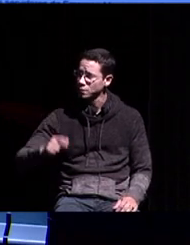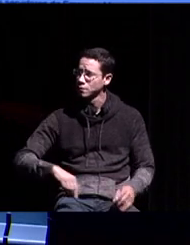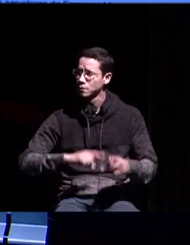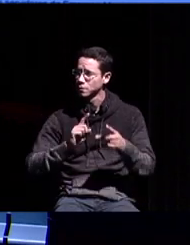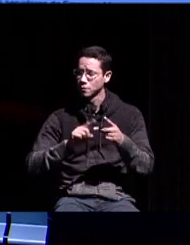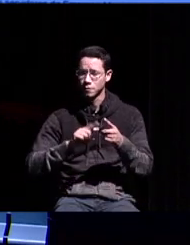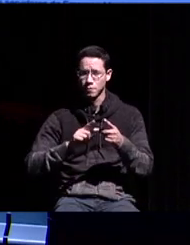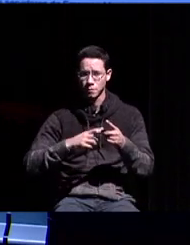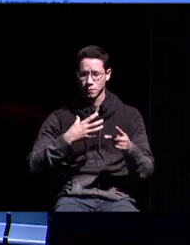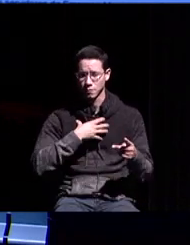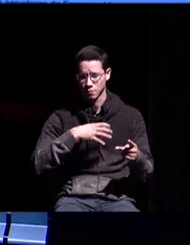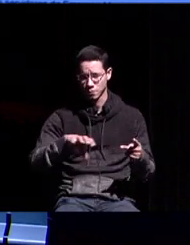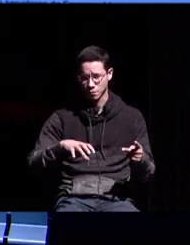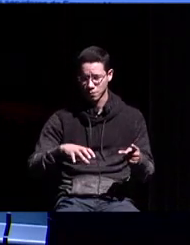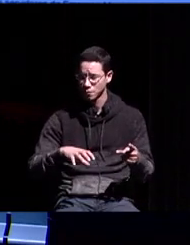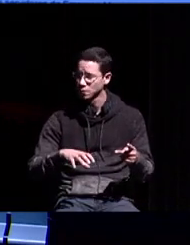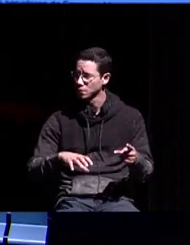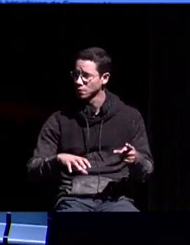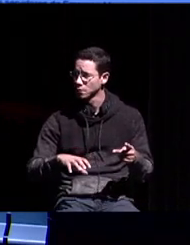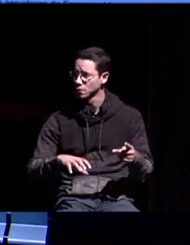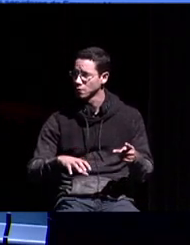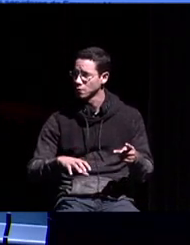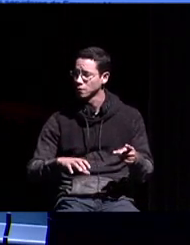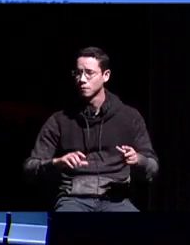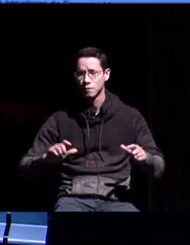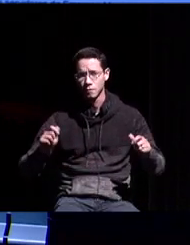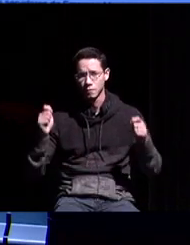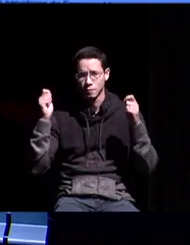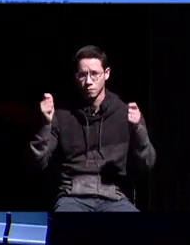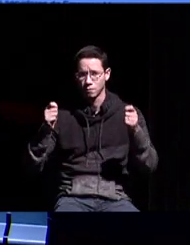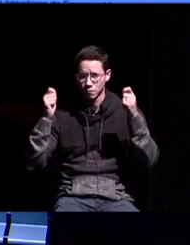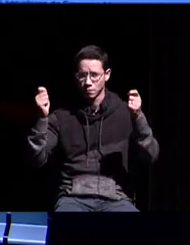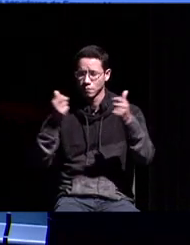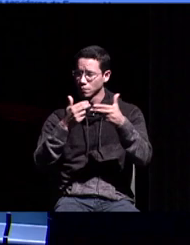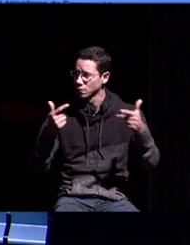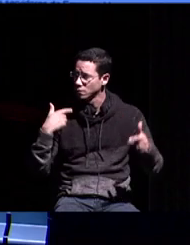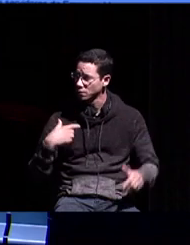“Manifestation of hotel workers on strike”, “Waiters close downtown restaurant